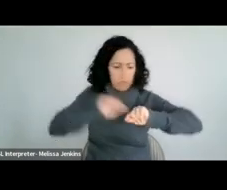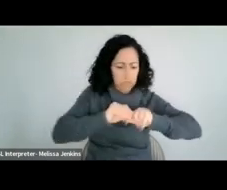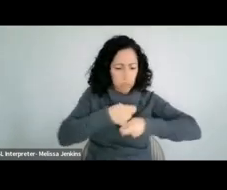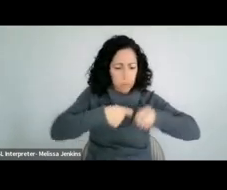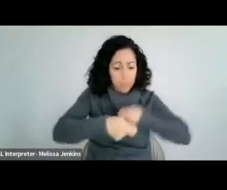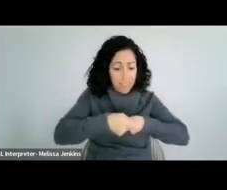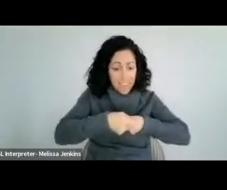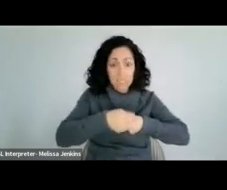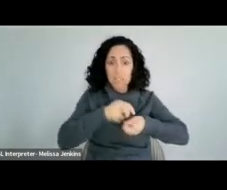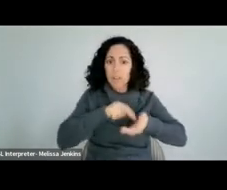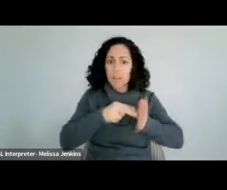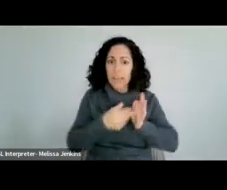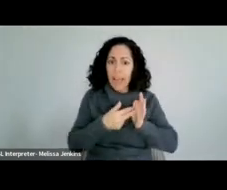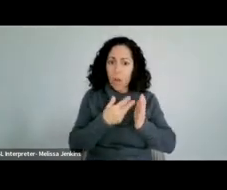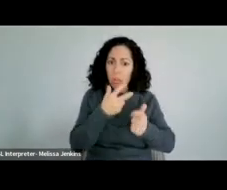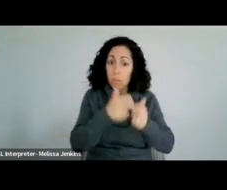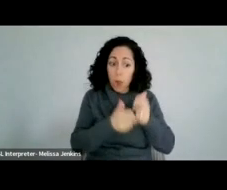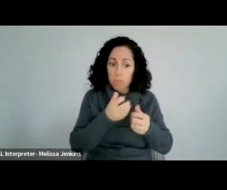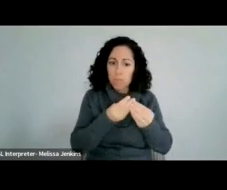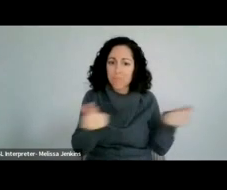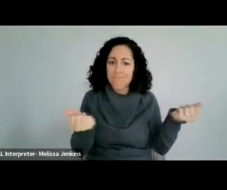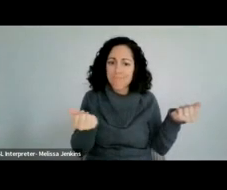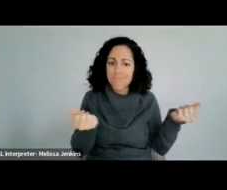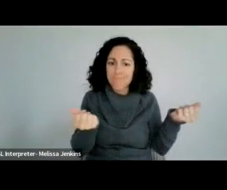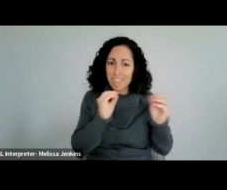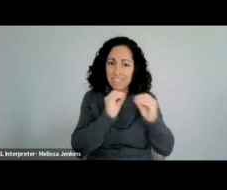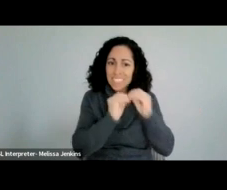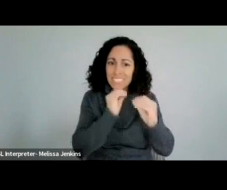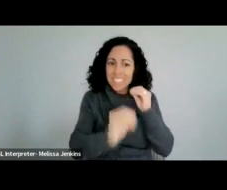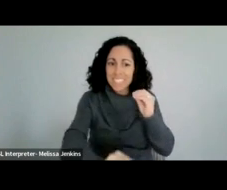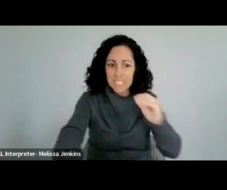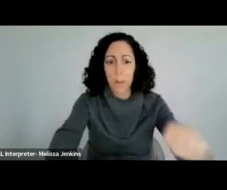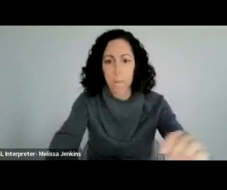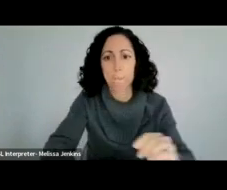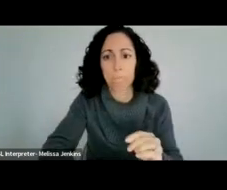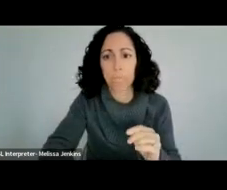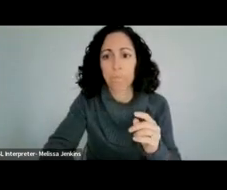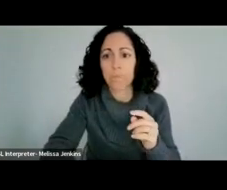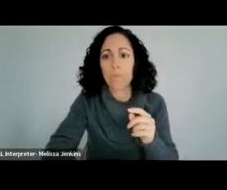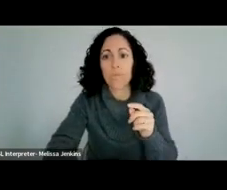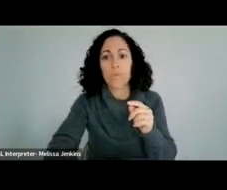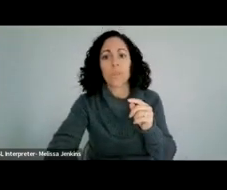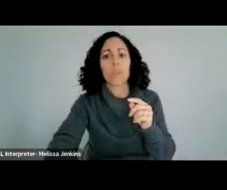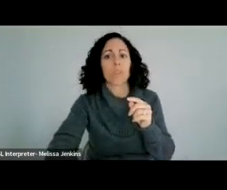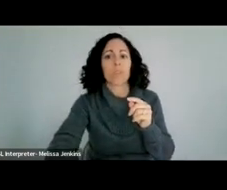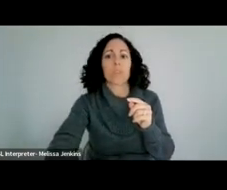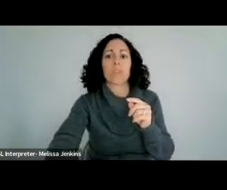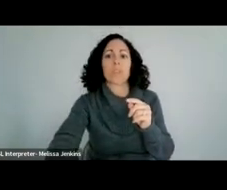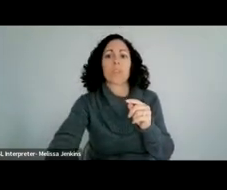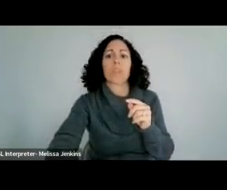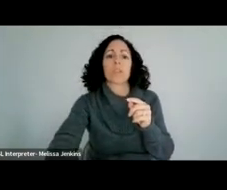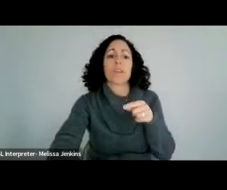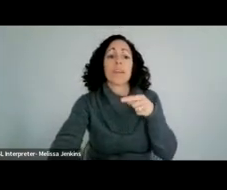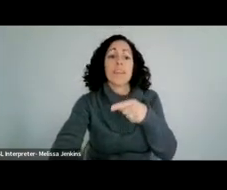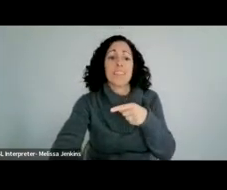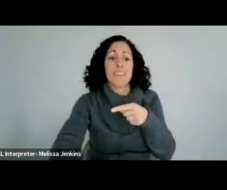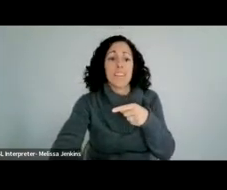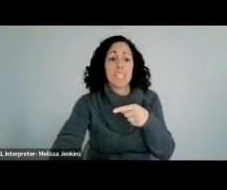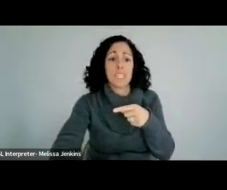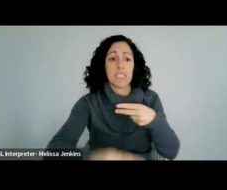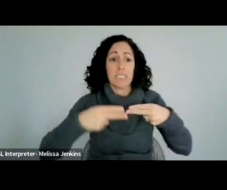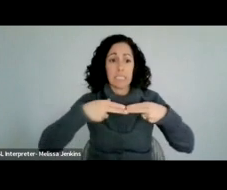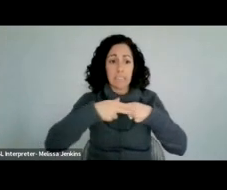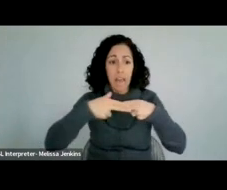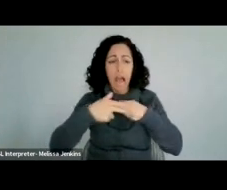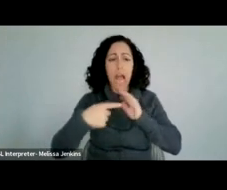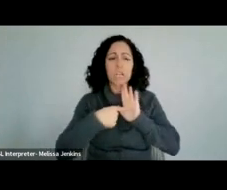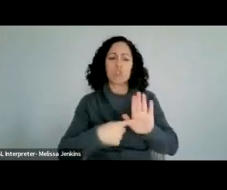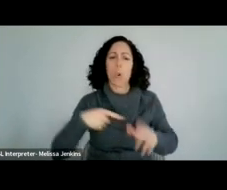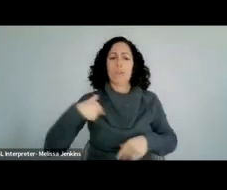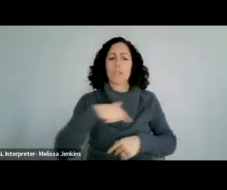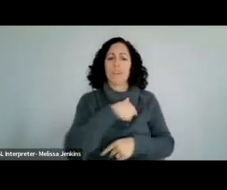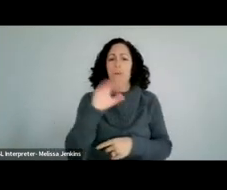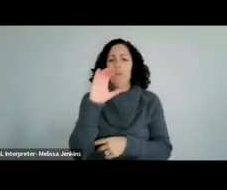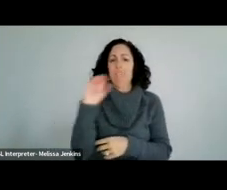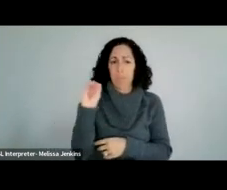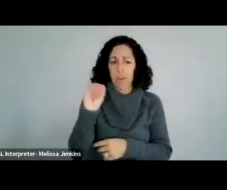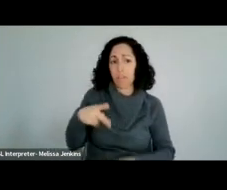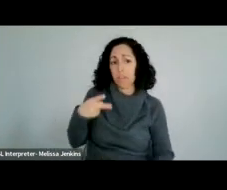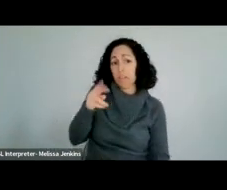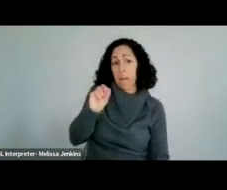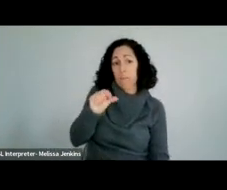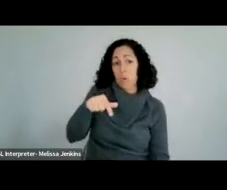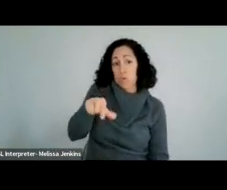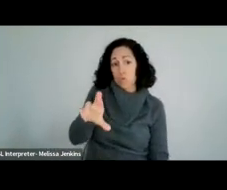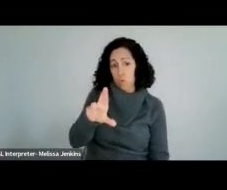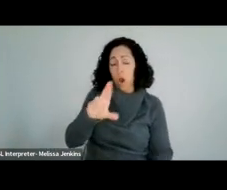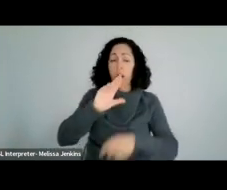We just advance here, so this slide tells the story of our company. ProQR was founded in 2012 by our current CEO,